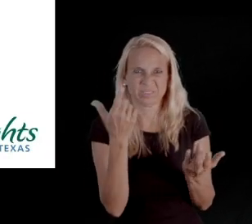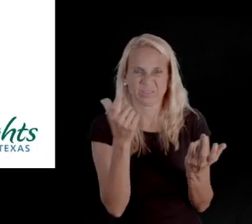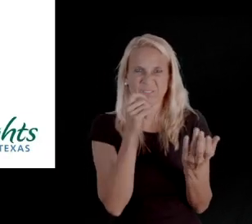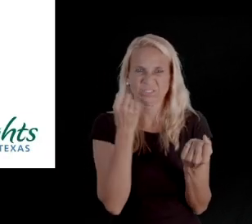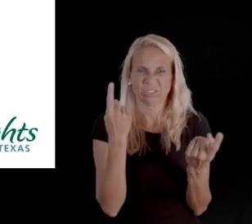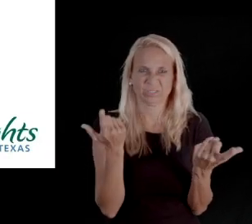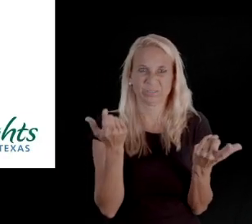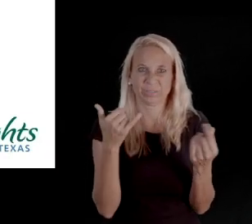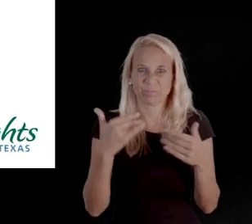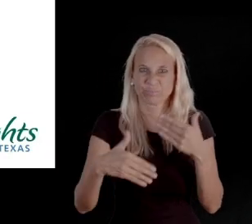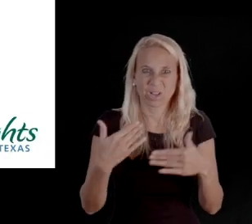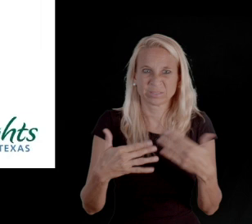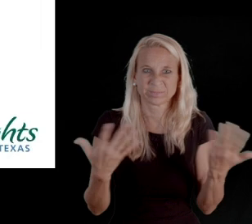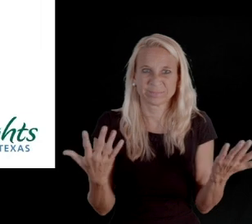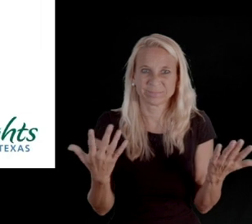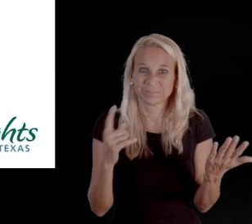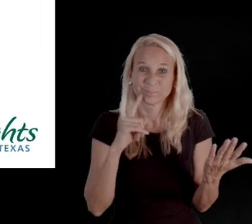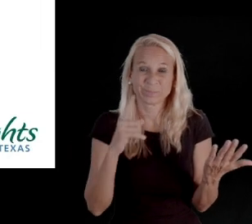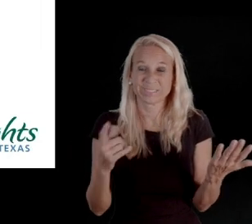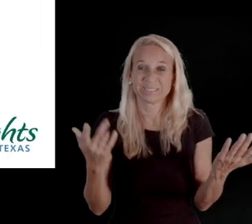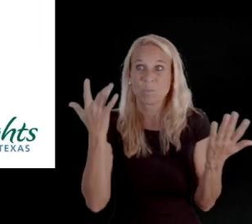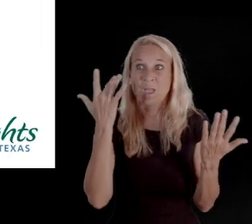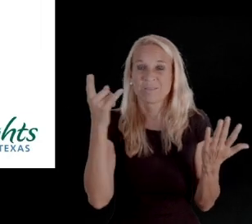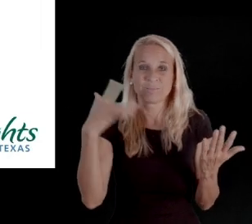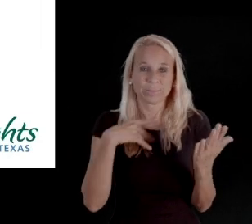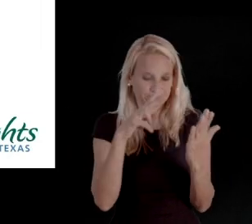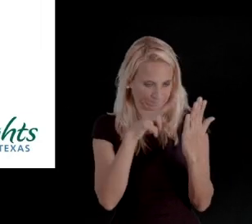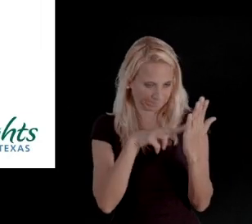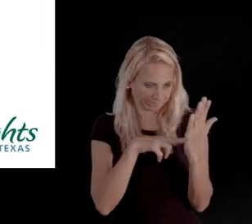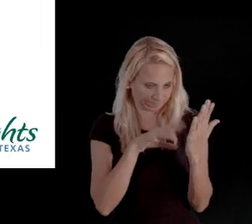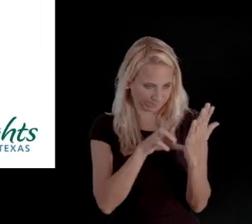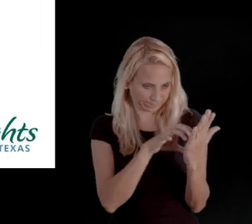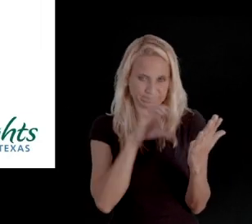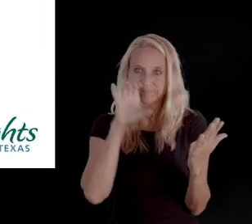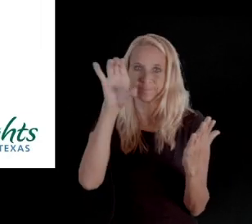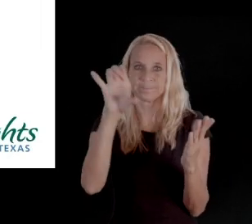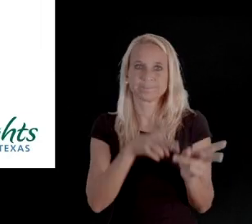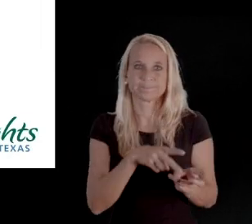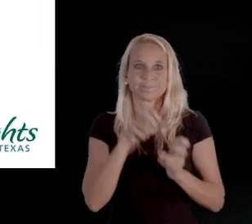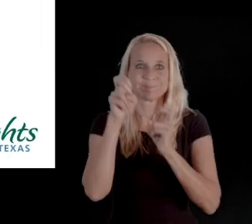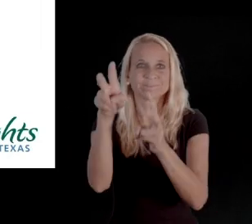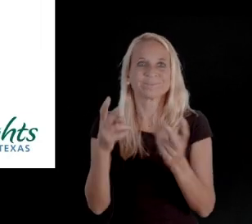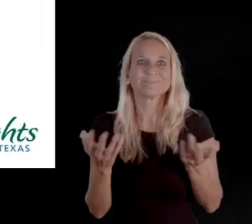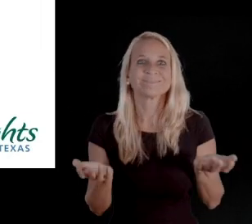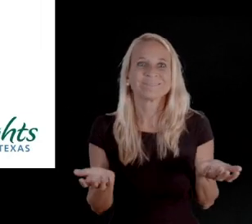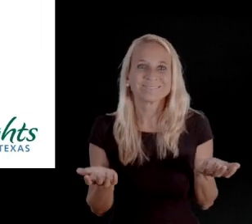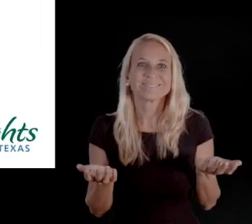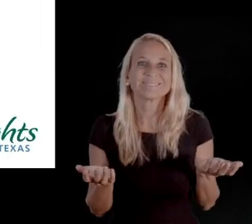at this procedure, and they're reading things from the evidence packet. One of the things to kind of,